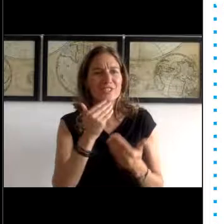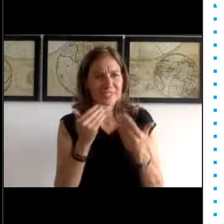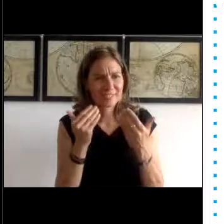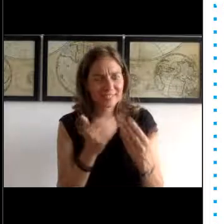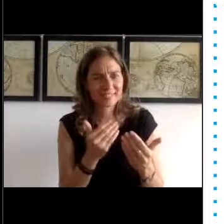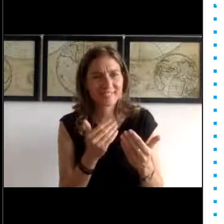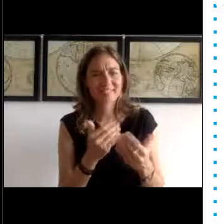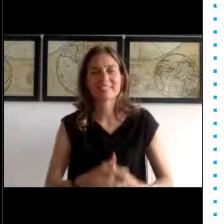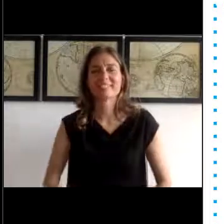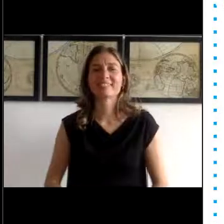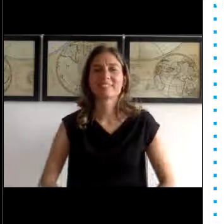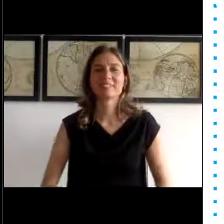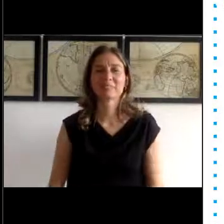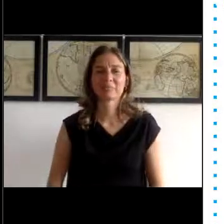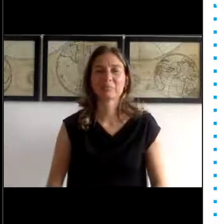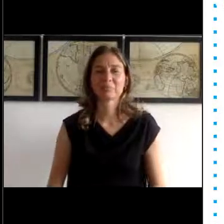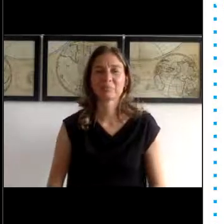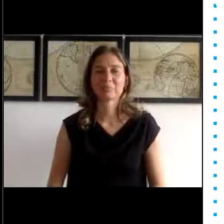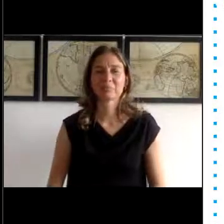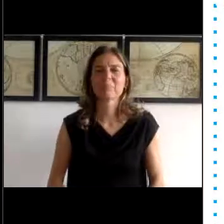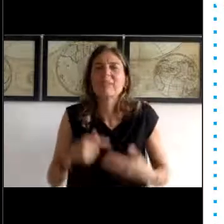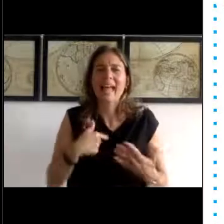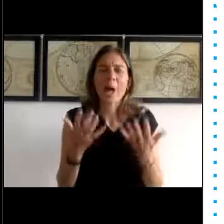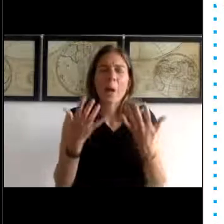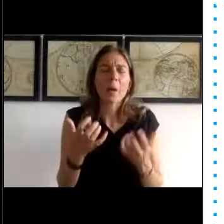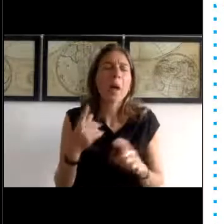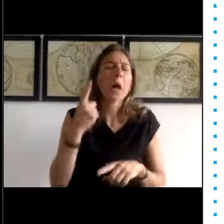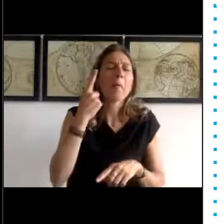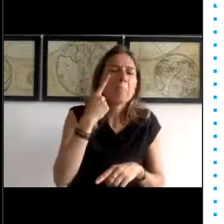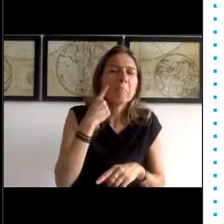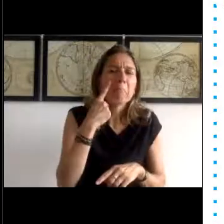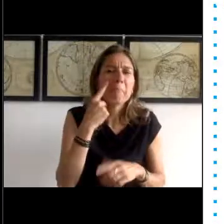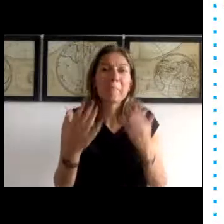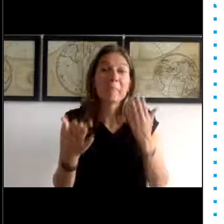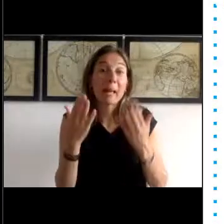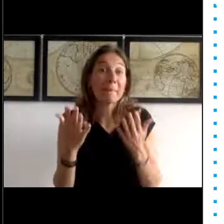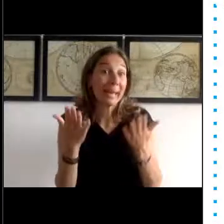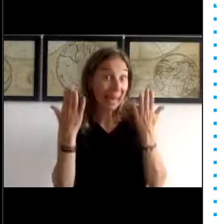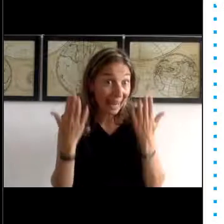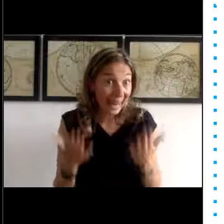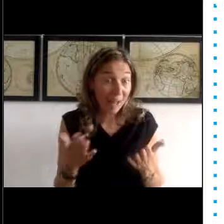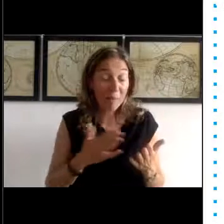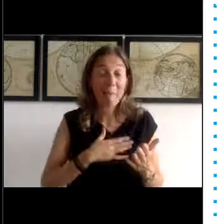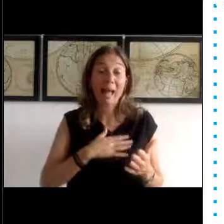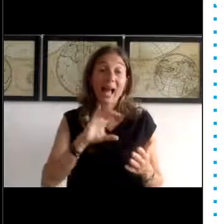because it's making difficult to have reliable data